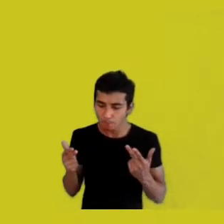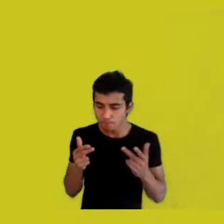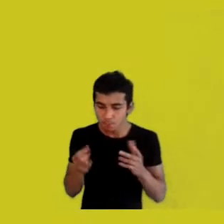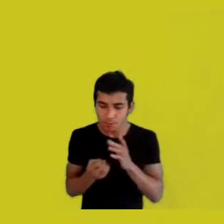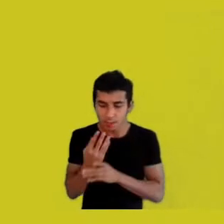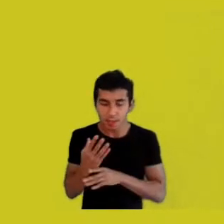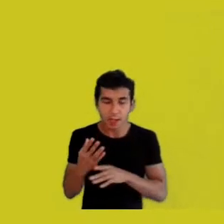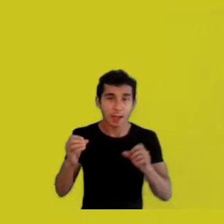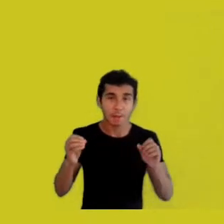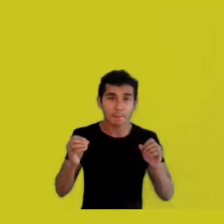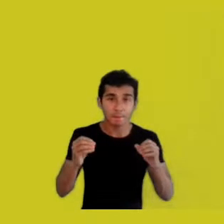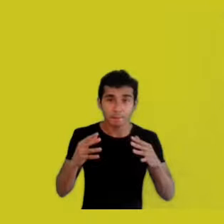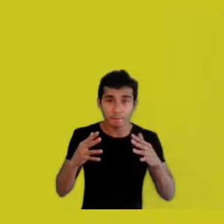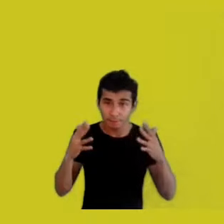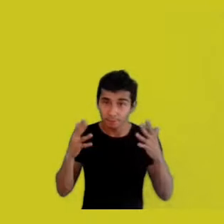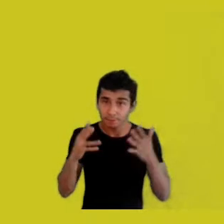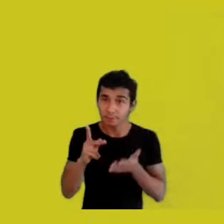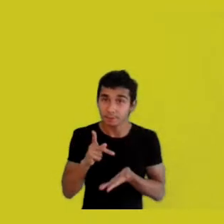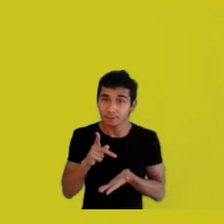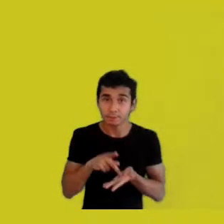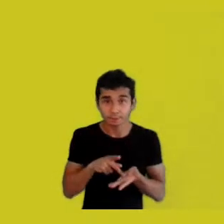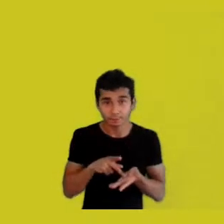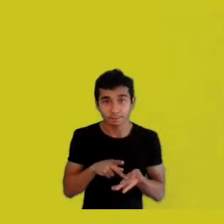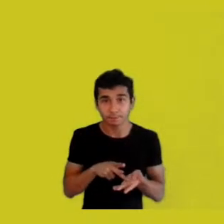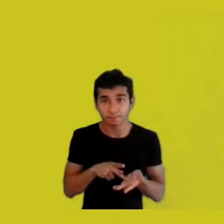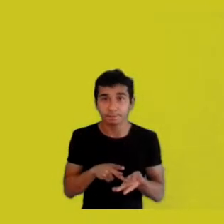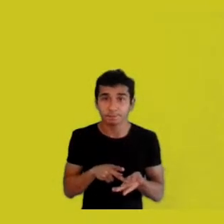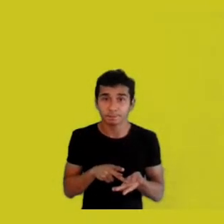as, in fact, in the final analysis, that’s the process that crosses,